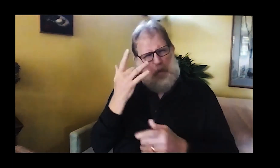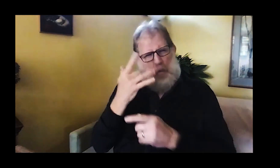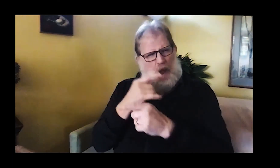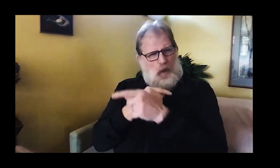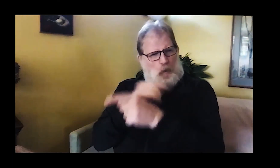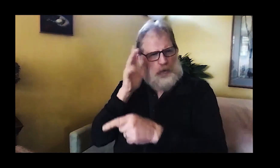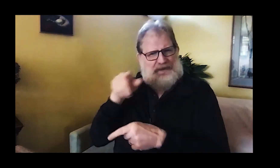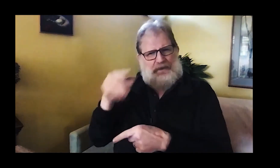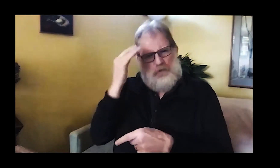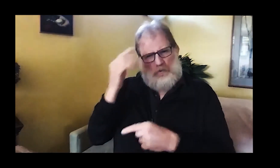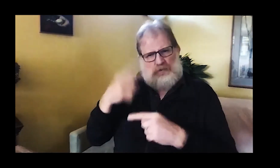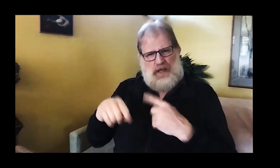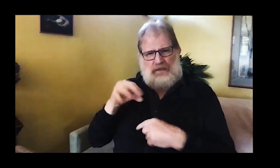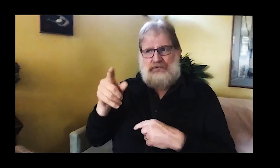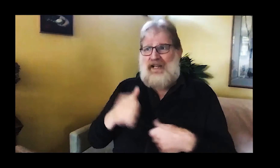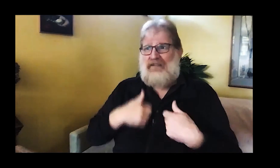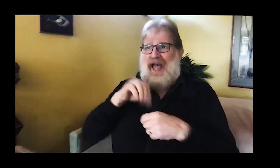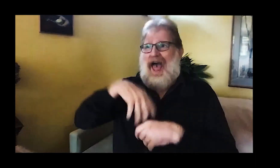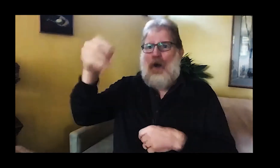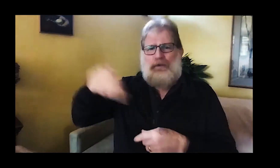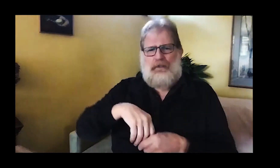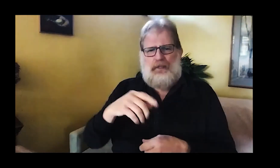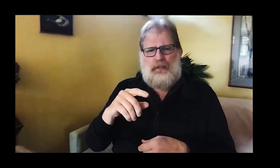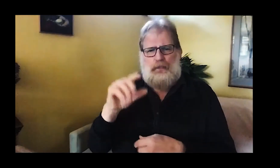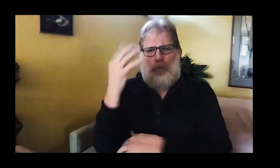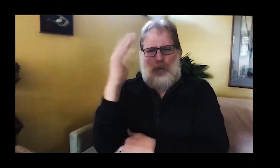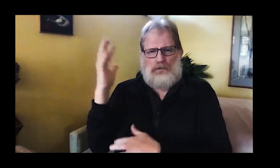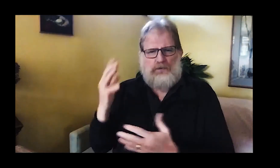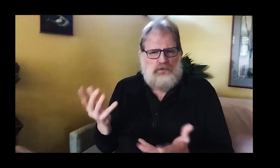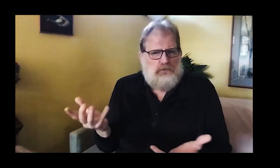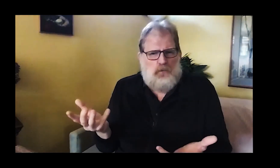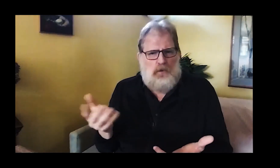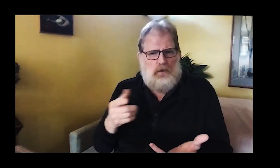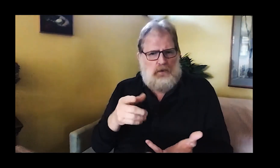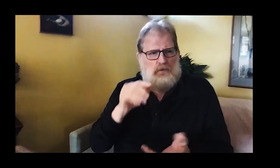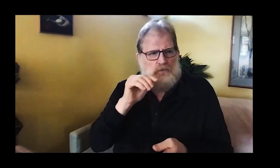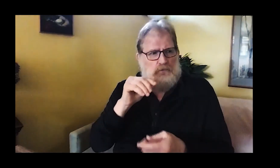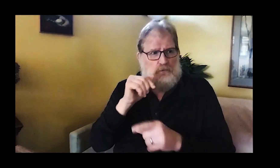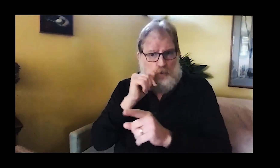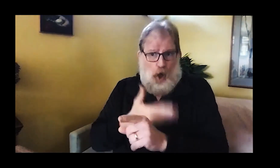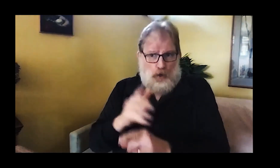oh and why would he know sign language? I mean he lived out in the woods. How would he know? How